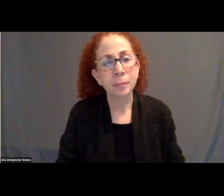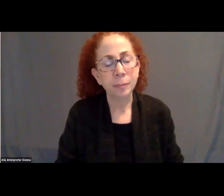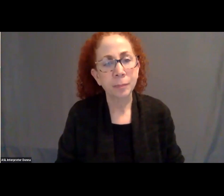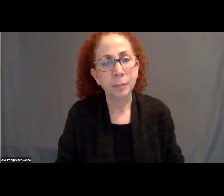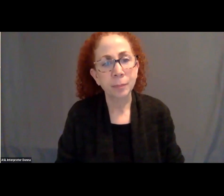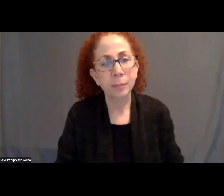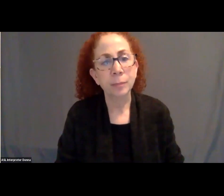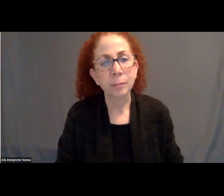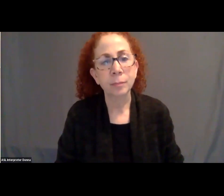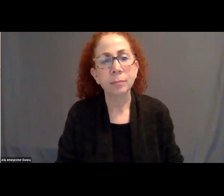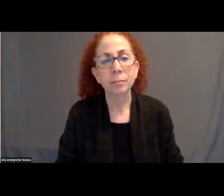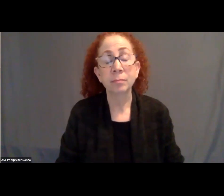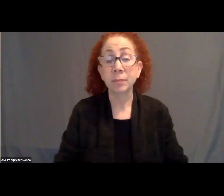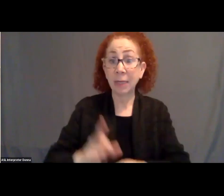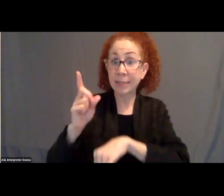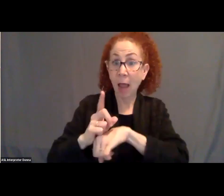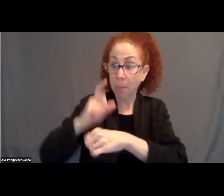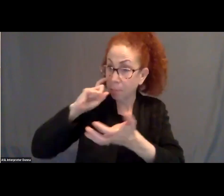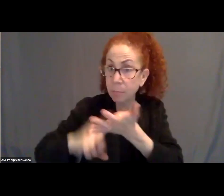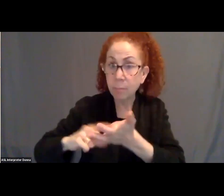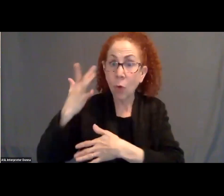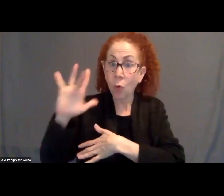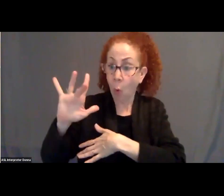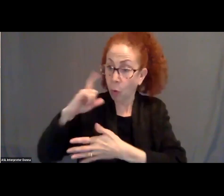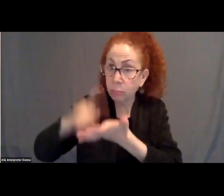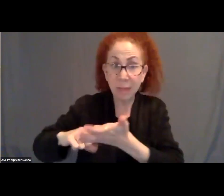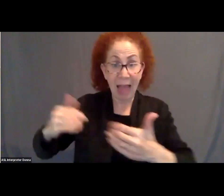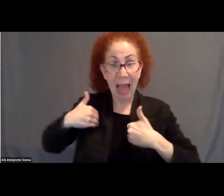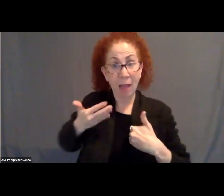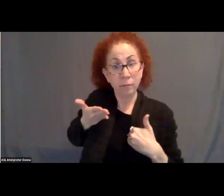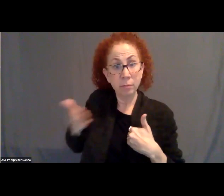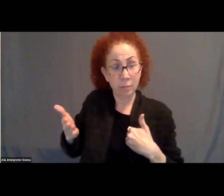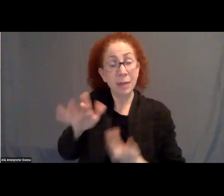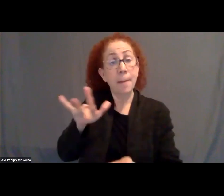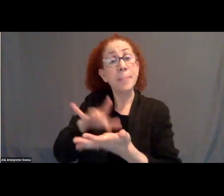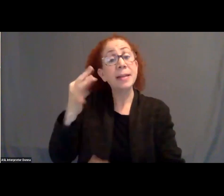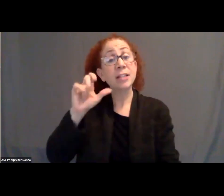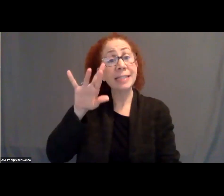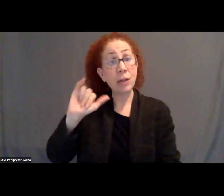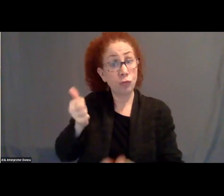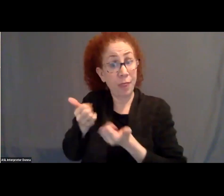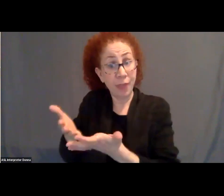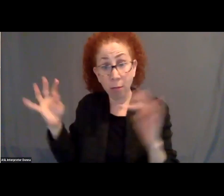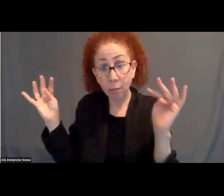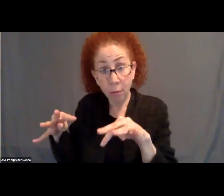The discovery of diamonds and gold in southern Africa in the mid 19th century engendered the rise